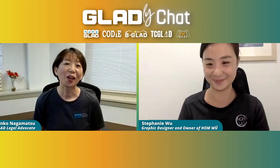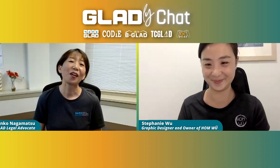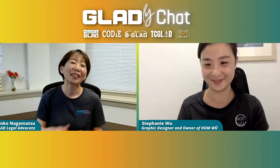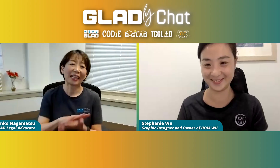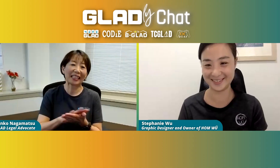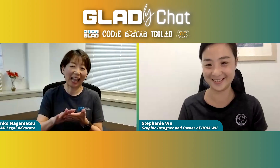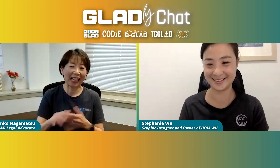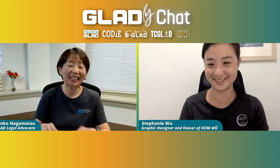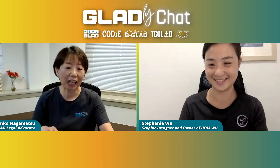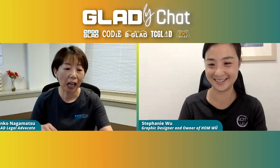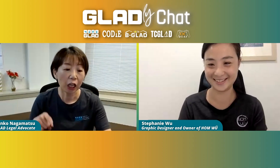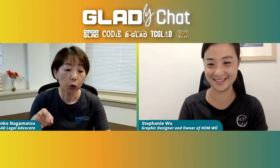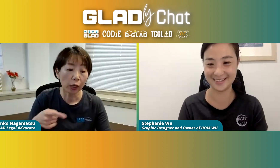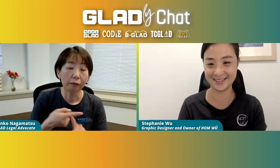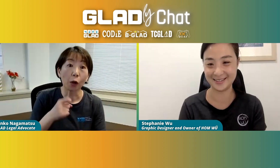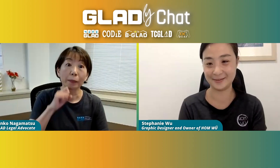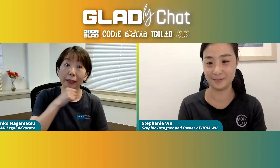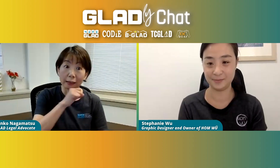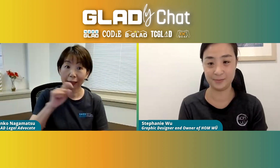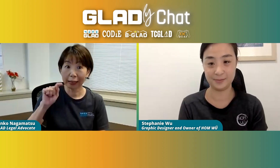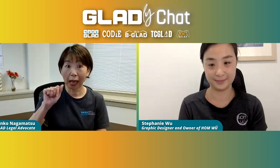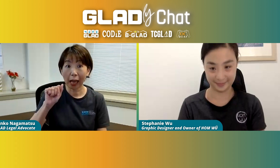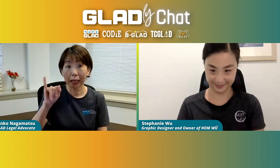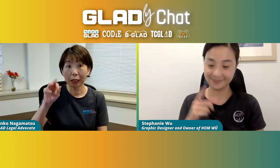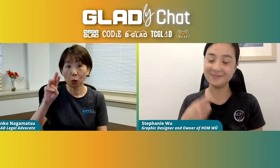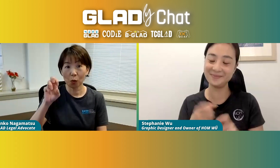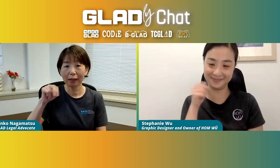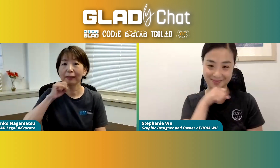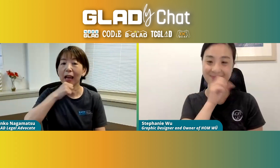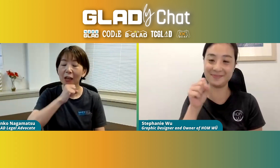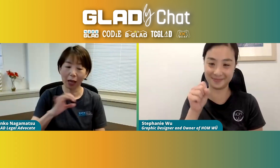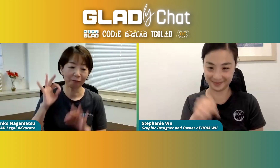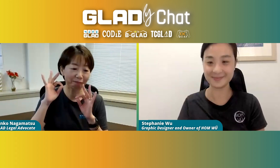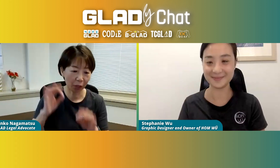Ooh, nice! So you’re from Taiwan? Yes, Taiwan.